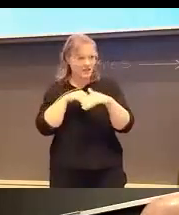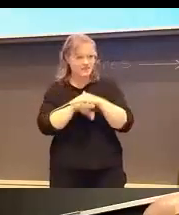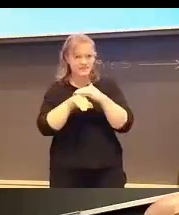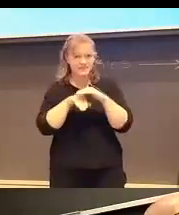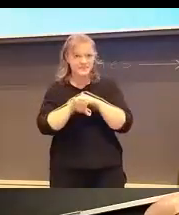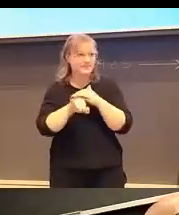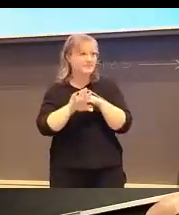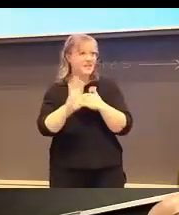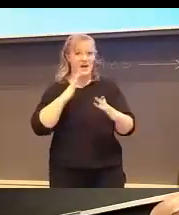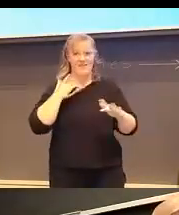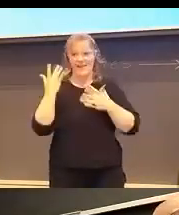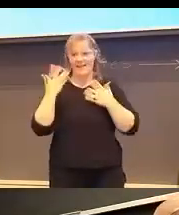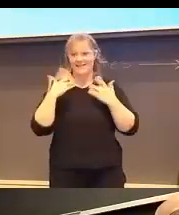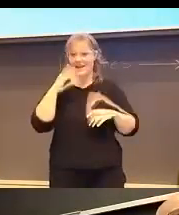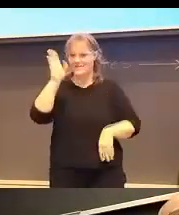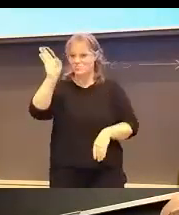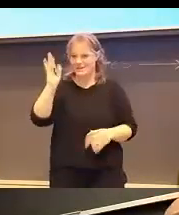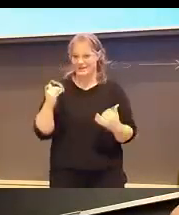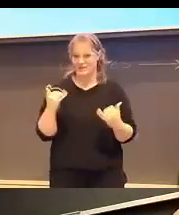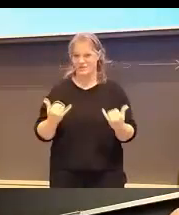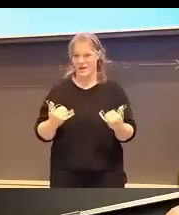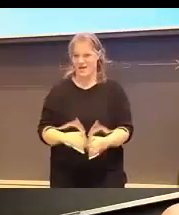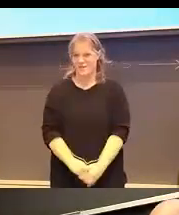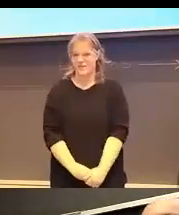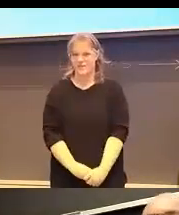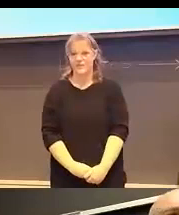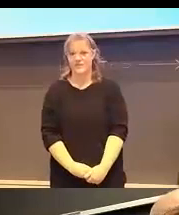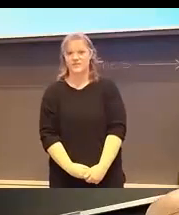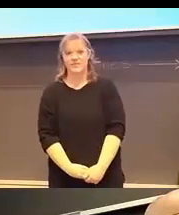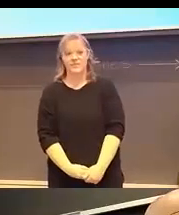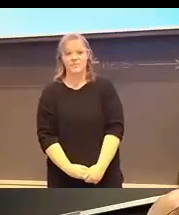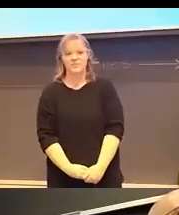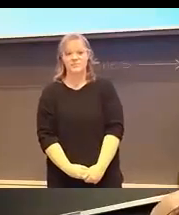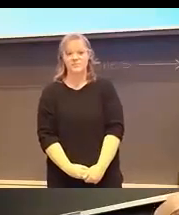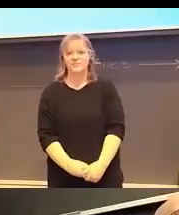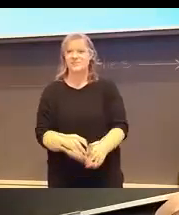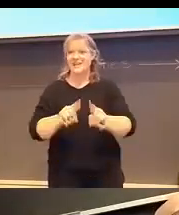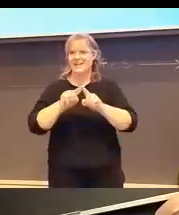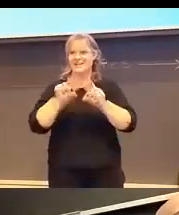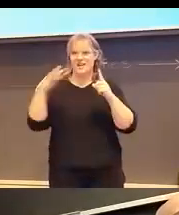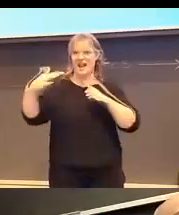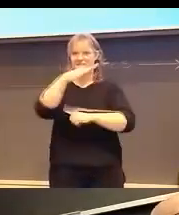an exciting presentation today in a uh on a different environment hope everyone appreciates